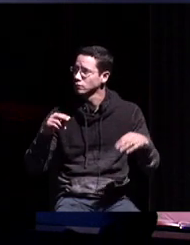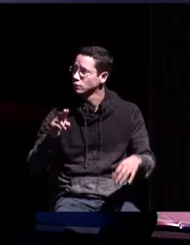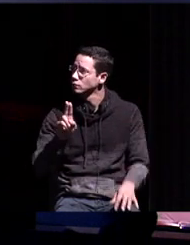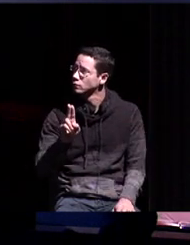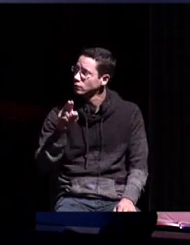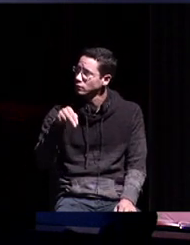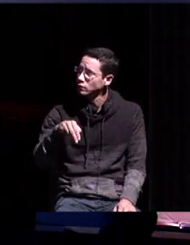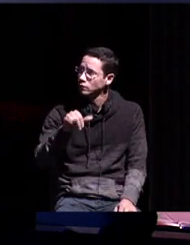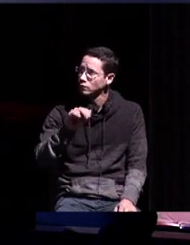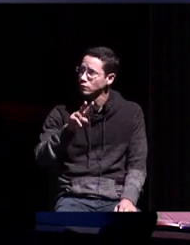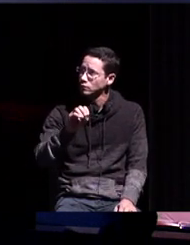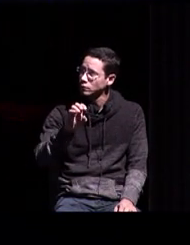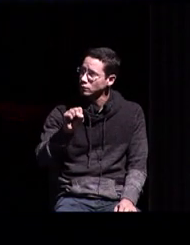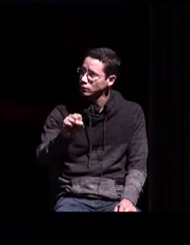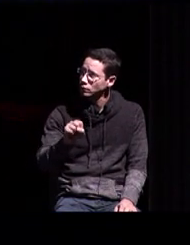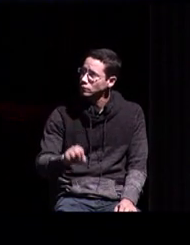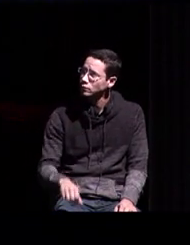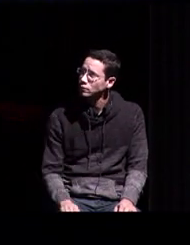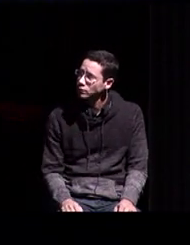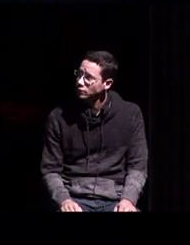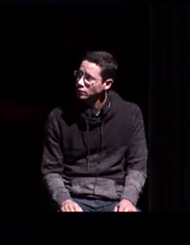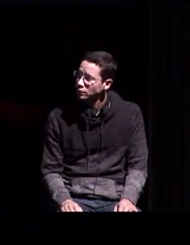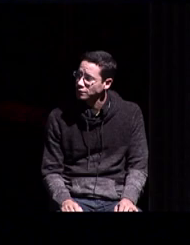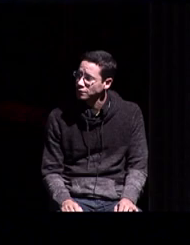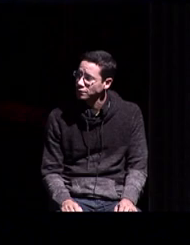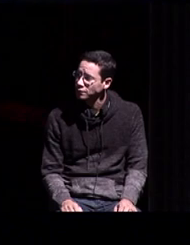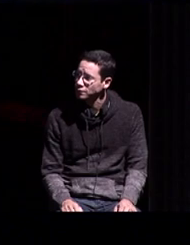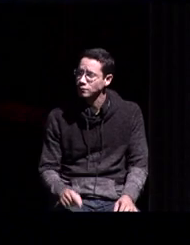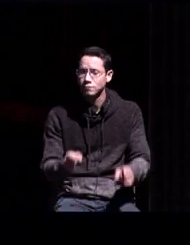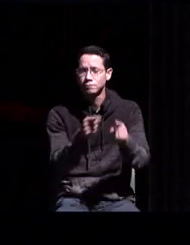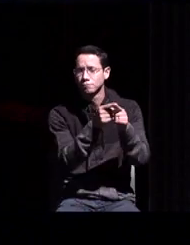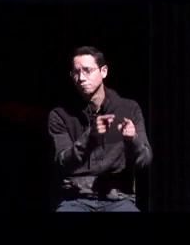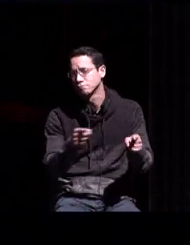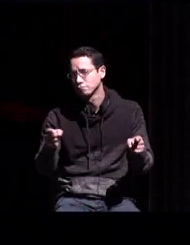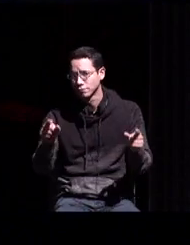It’s a proposal, a provocative sentence that I chose